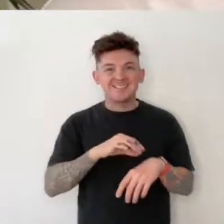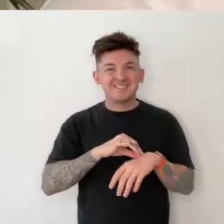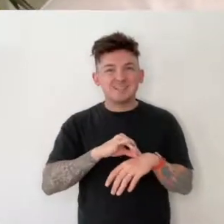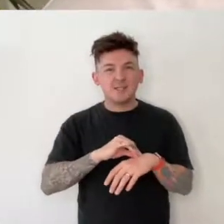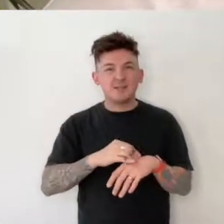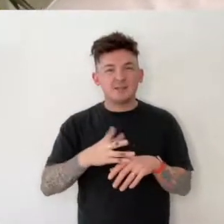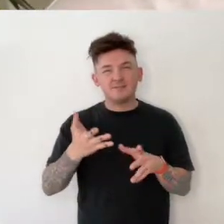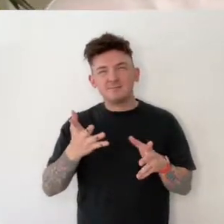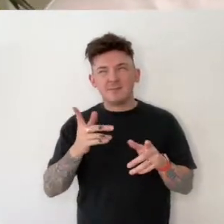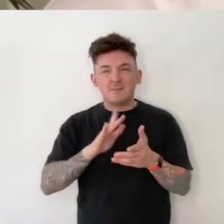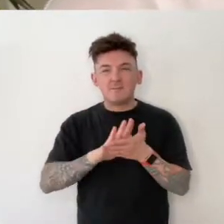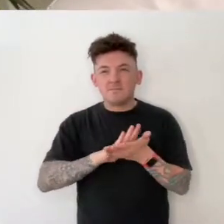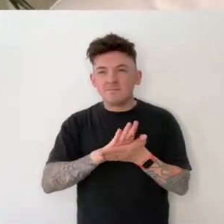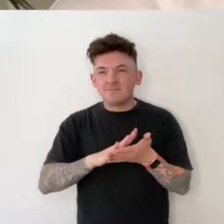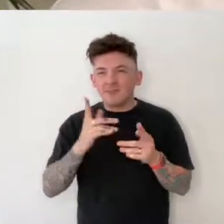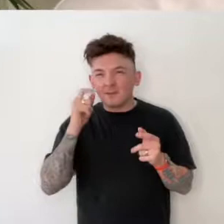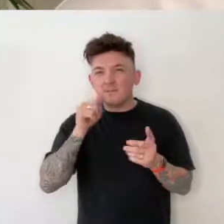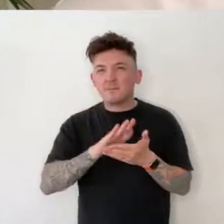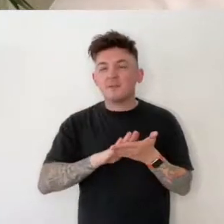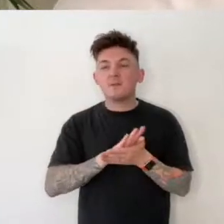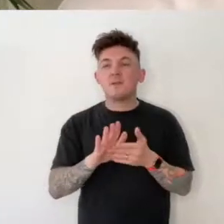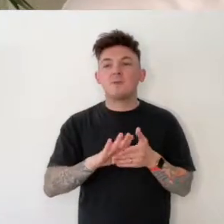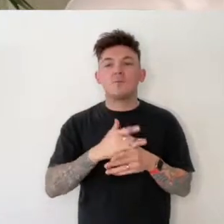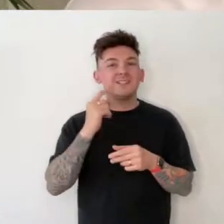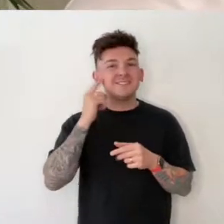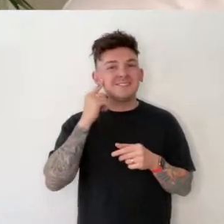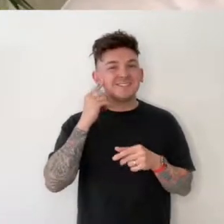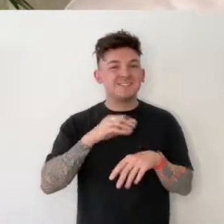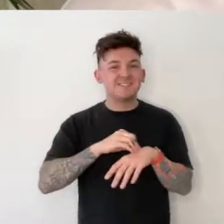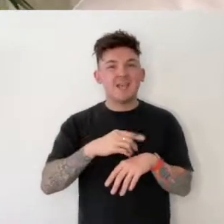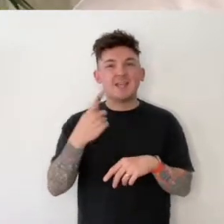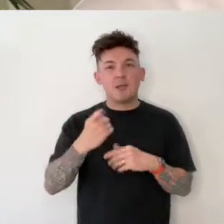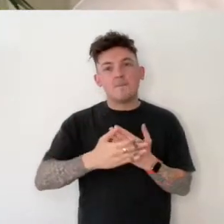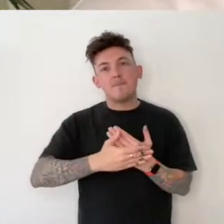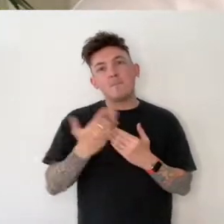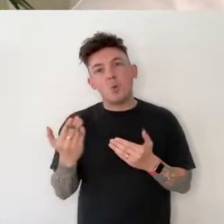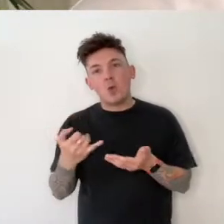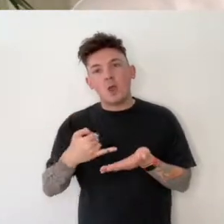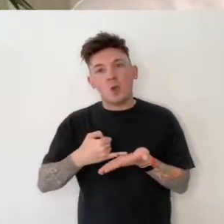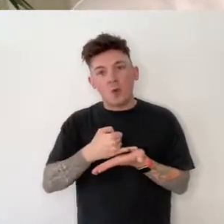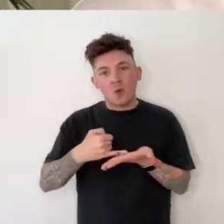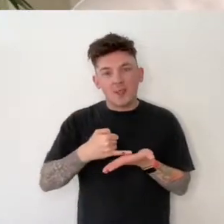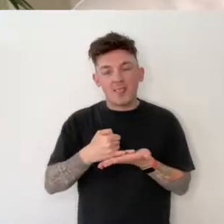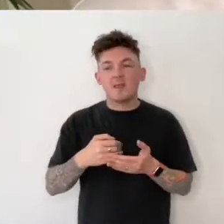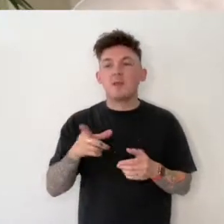biologically it's a male skin so it can be more oily, and so using something like a primer